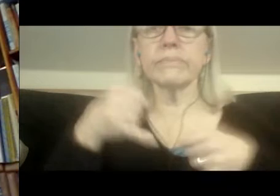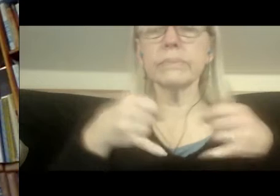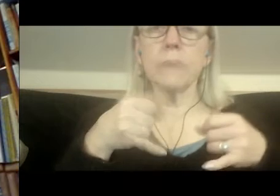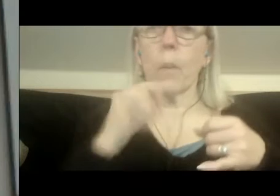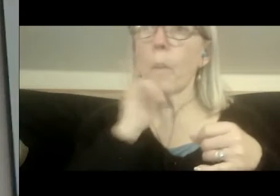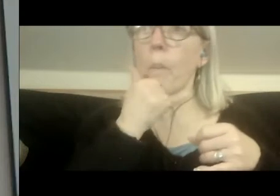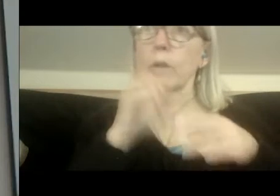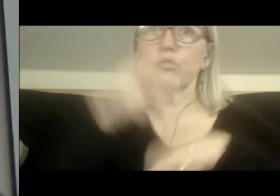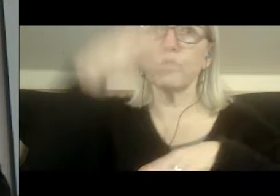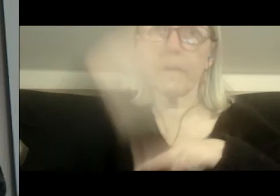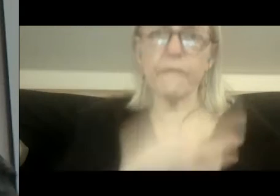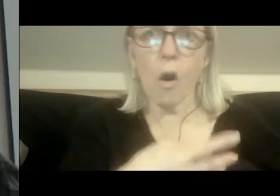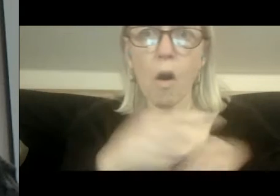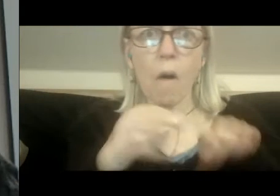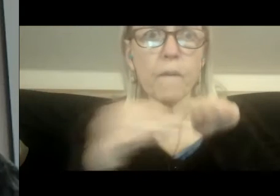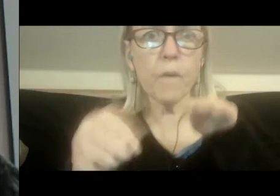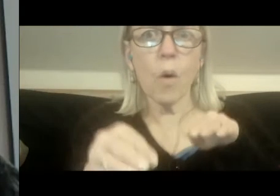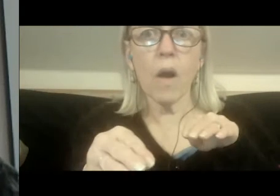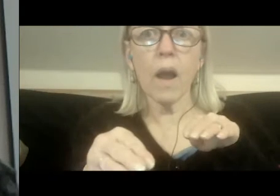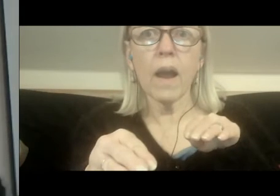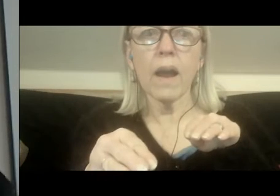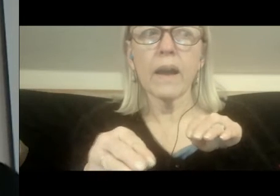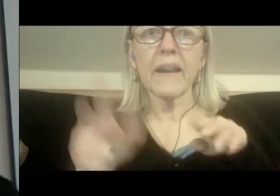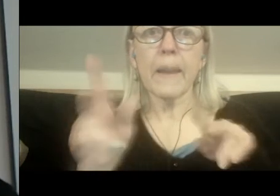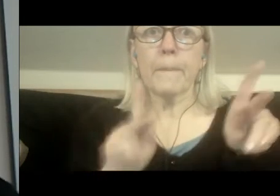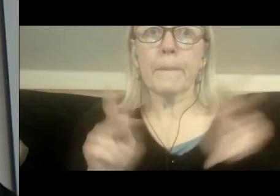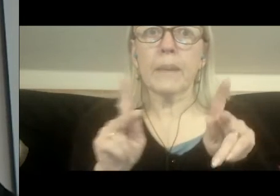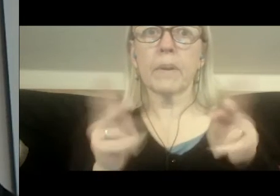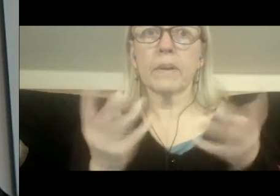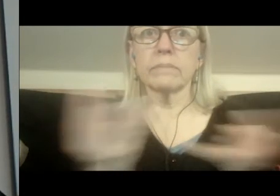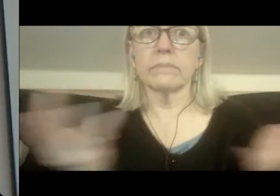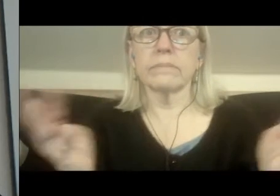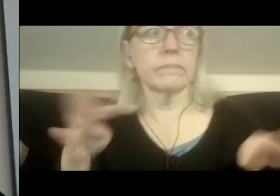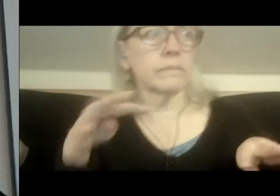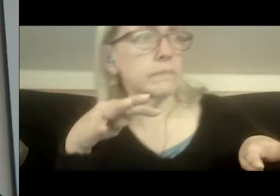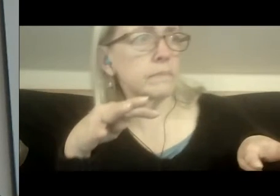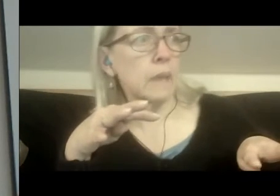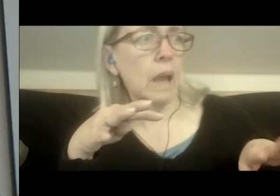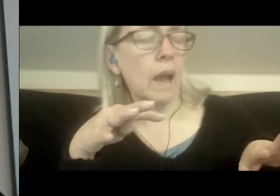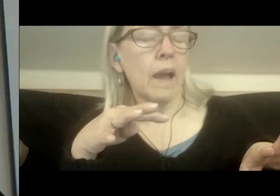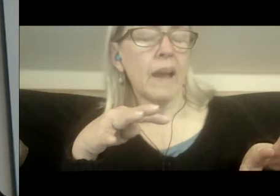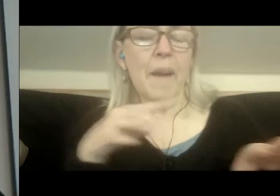and everybody was just kind of looking at me but Vartan Gregorian came, like he was further away, and he was the one that ran over to me and helped me up.